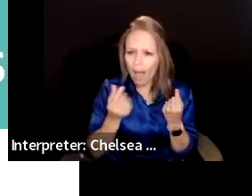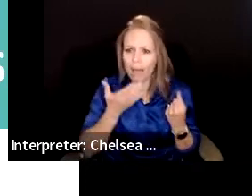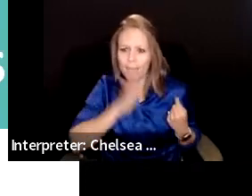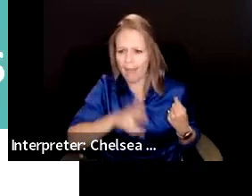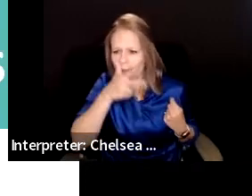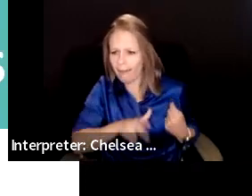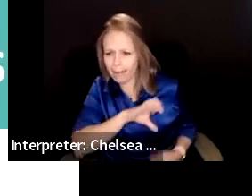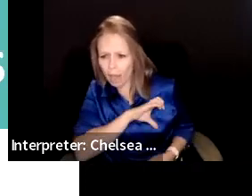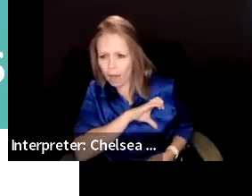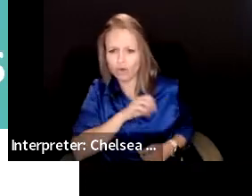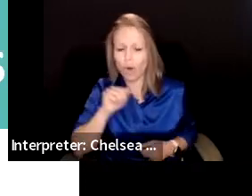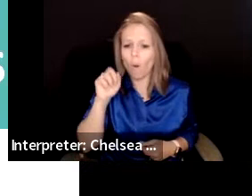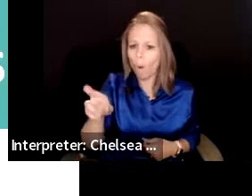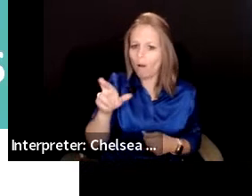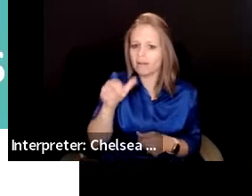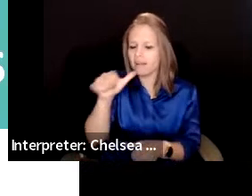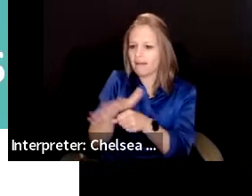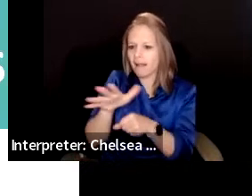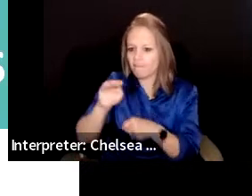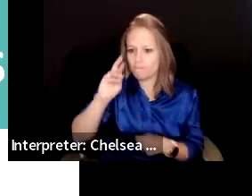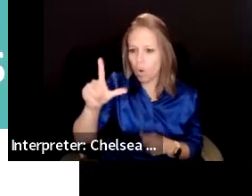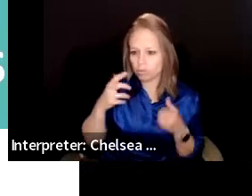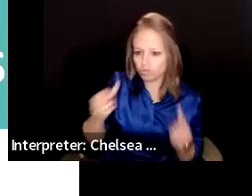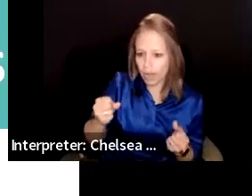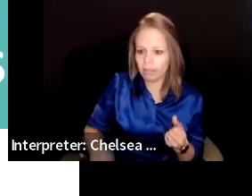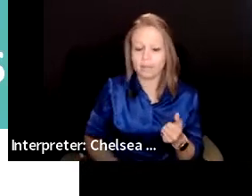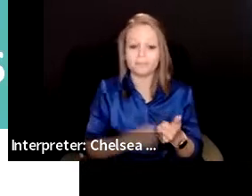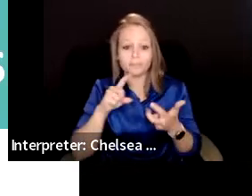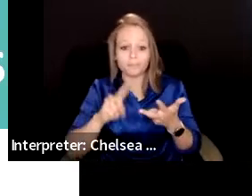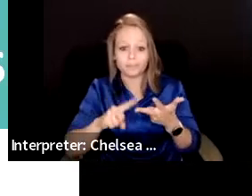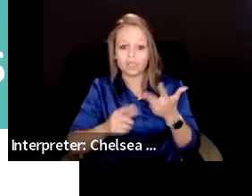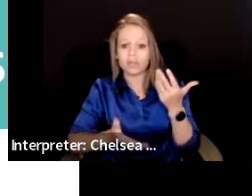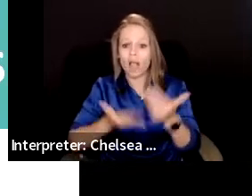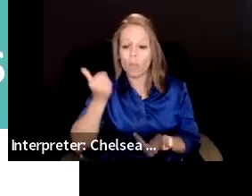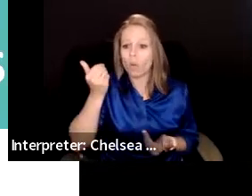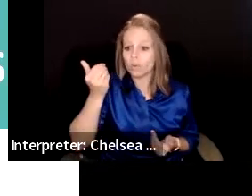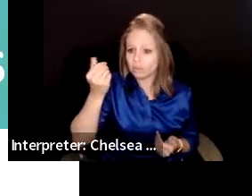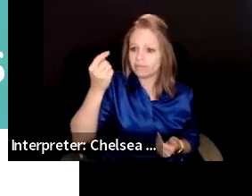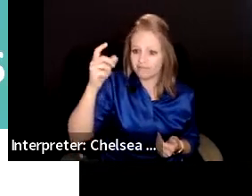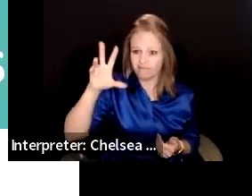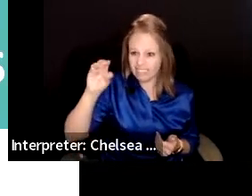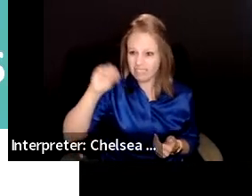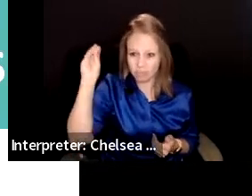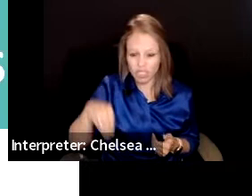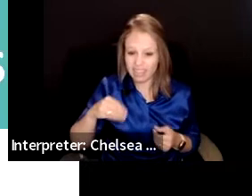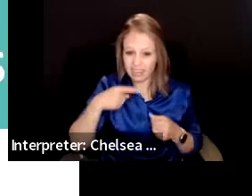Almost half of the public is unwilling to live next door to or be close personal friends